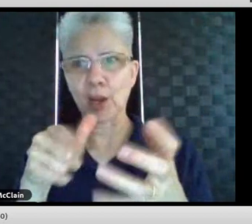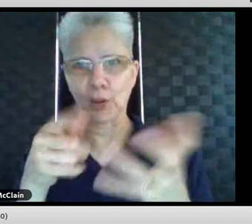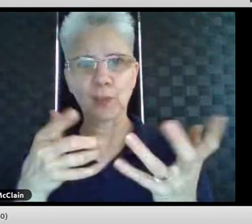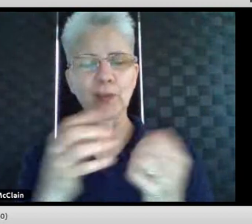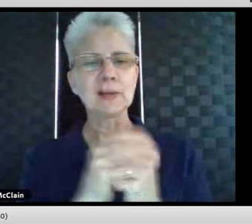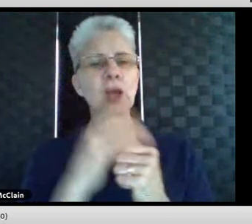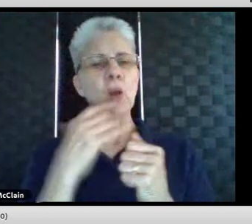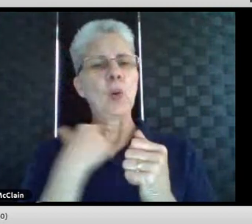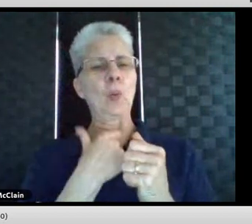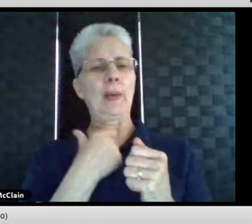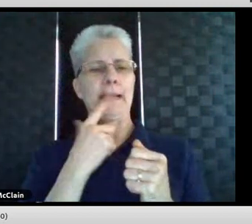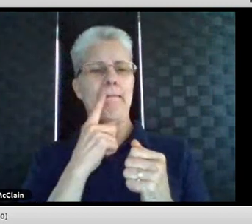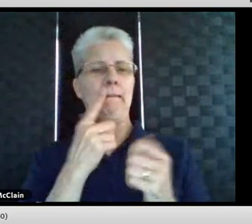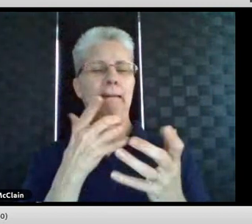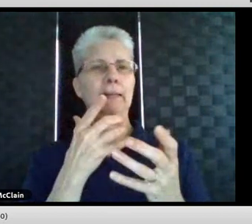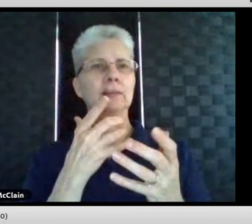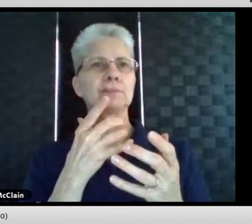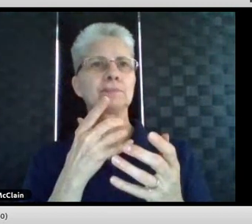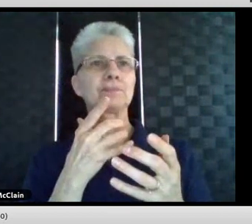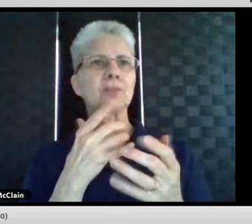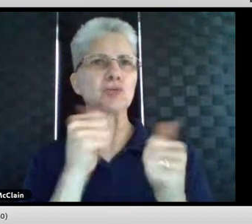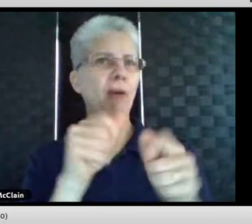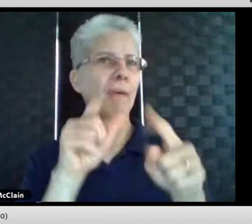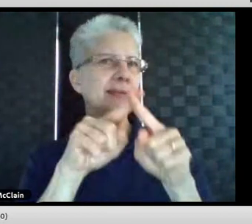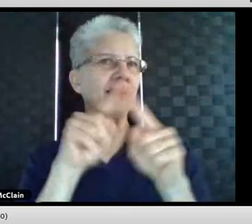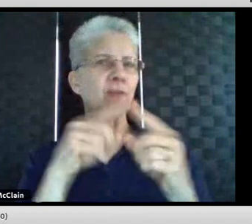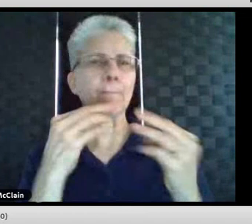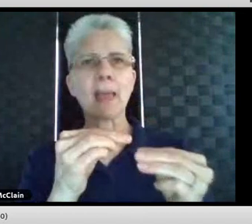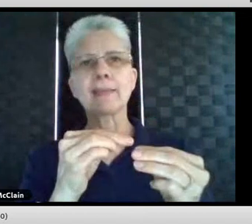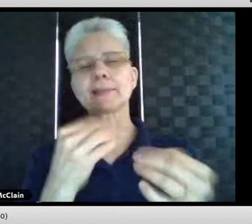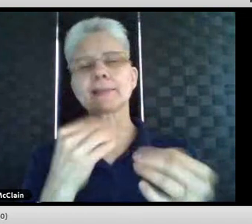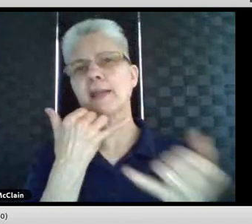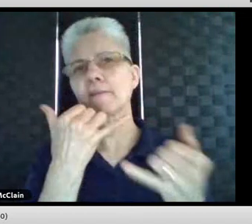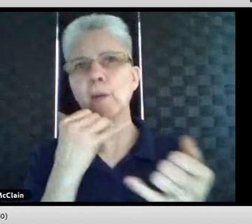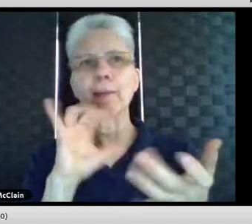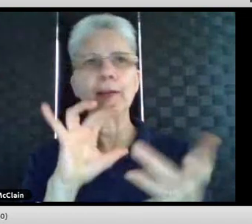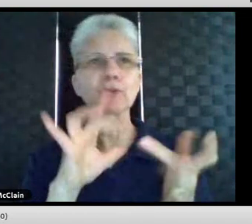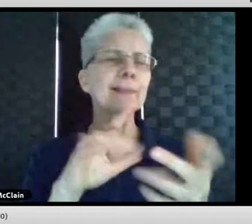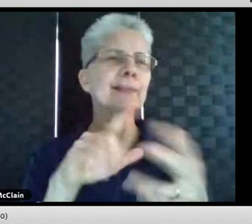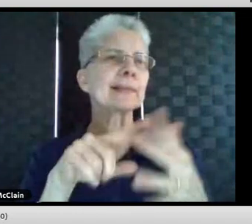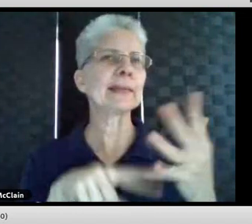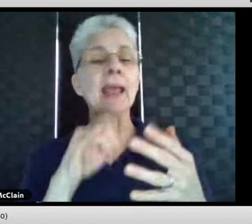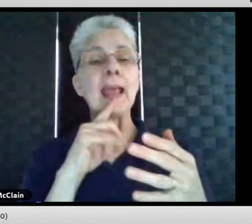It can occur in many different methods, you know, telephone, electronically, and this says, "Usually e-mail,"